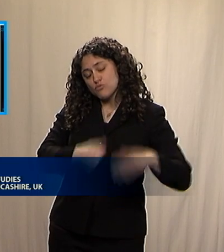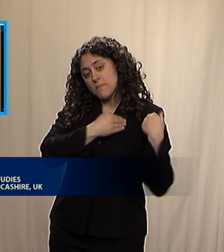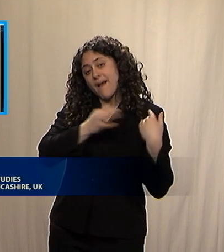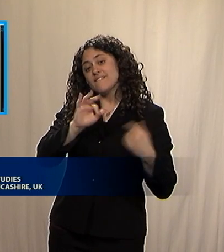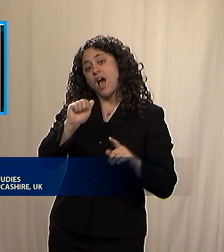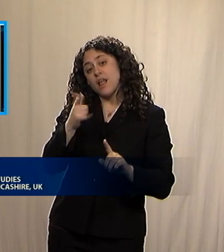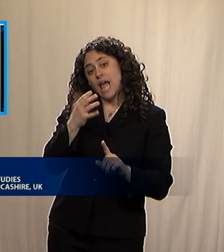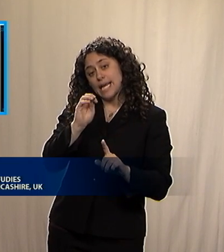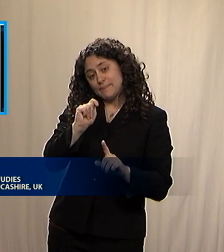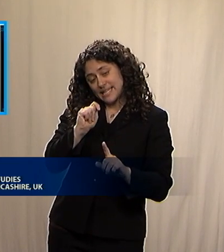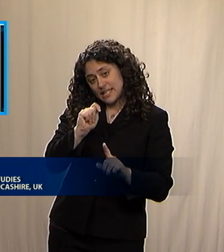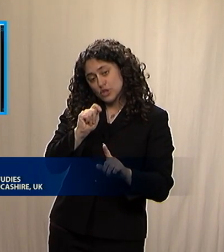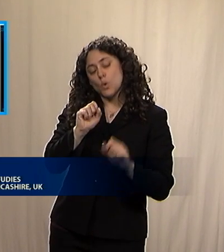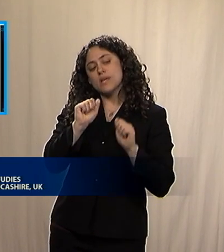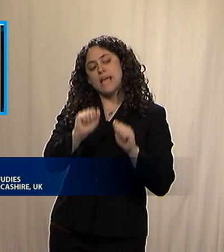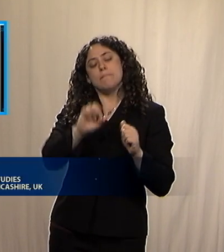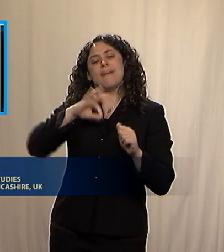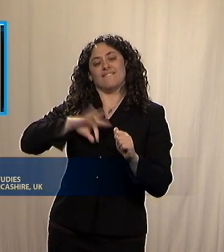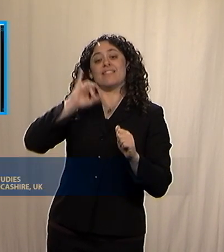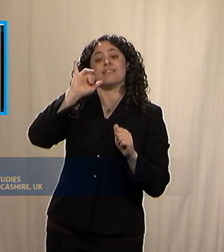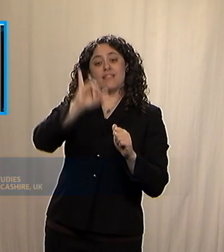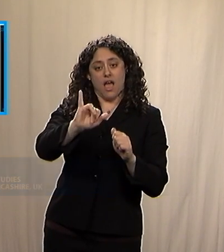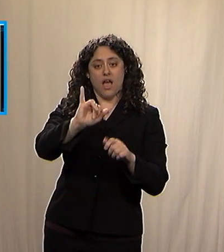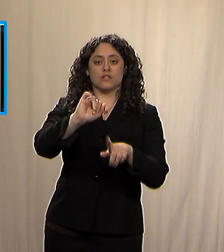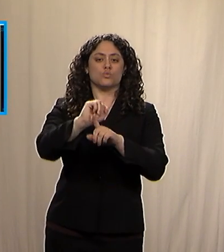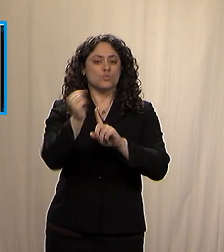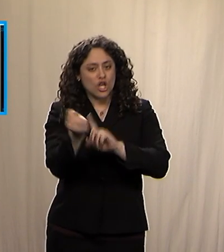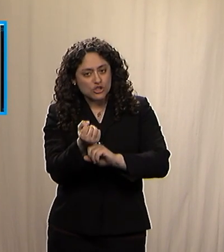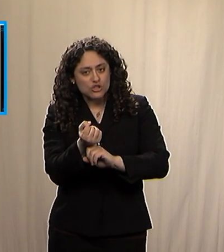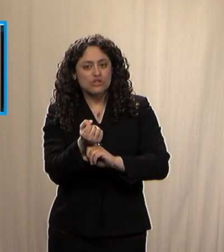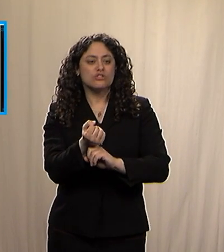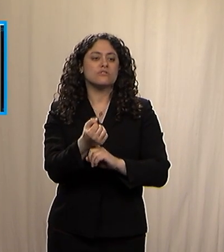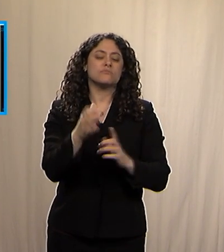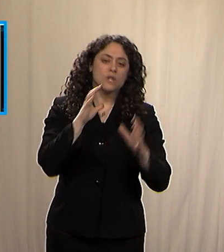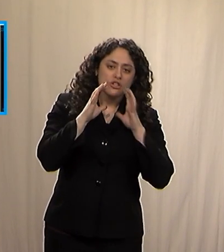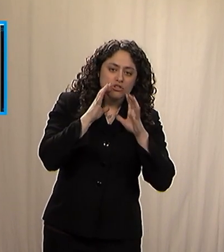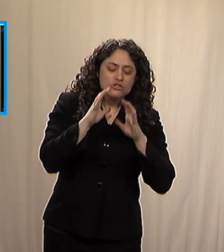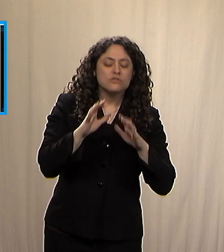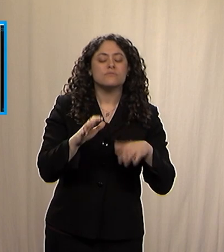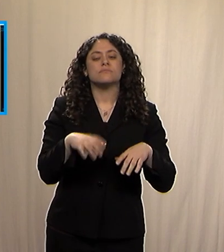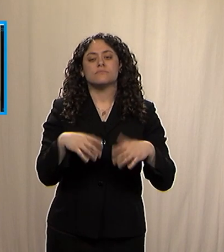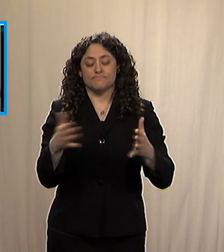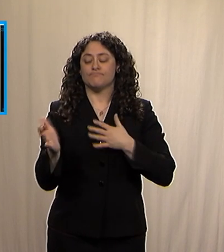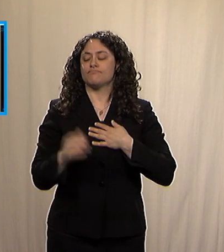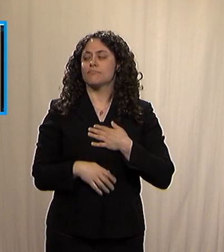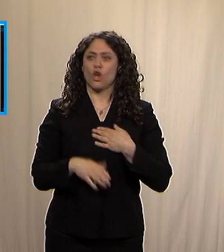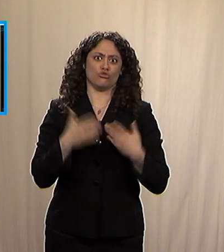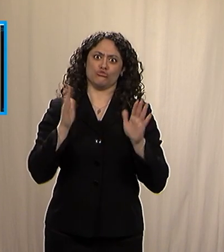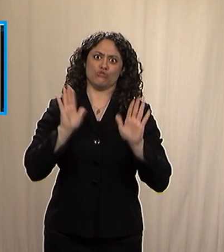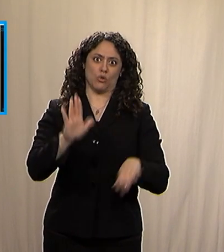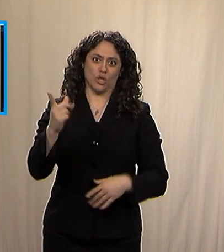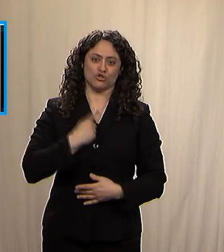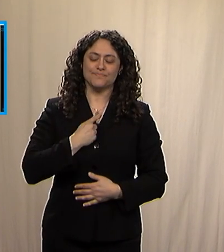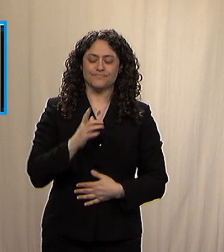an interaction and communication? Great point.